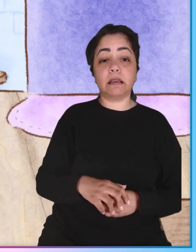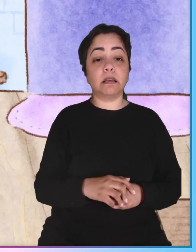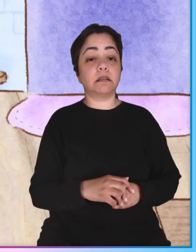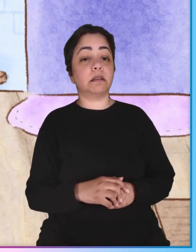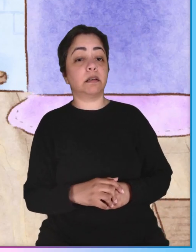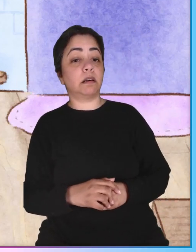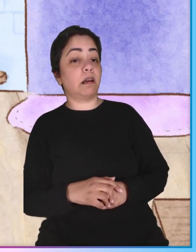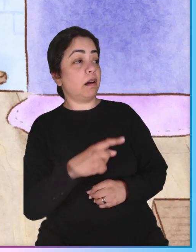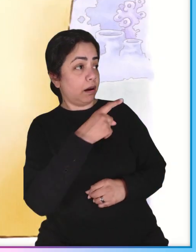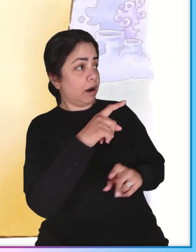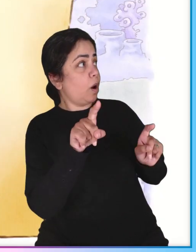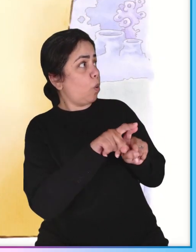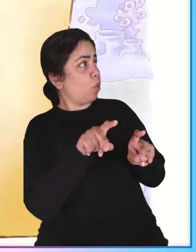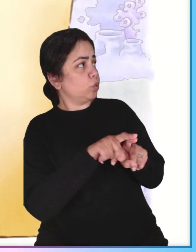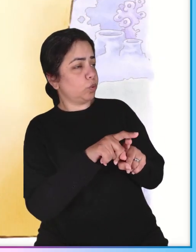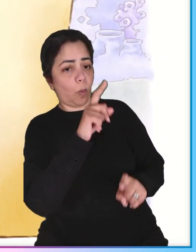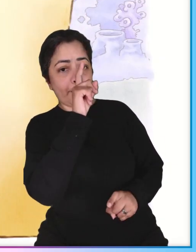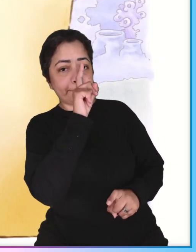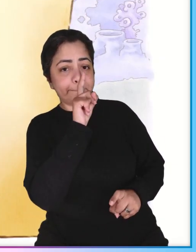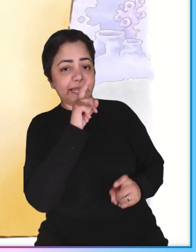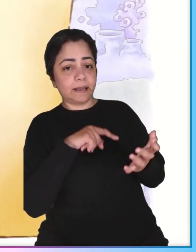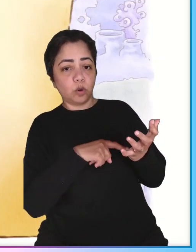[Clara] Let’s see what we can do about that.